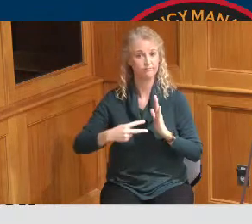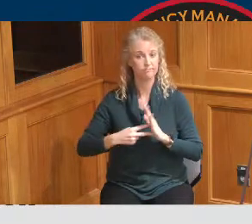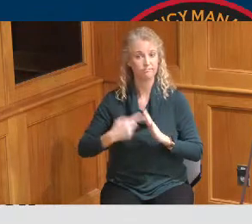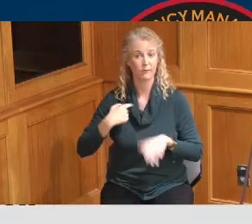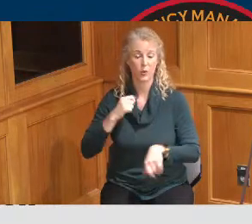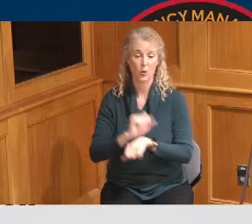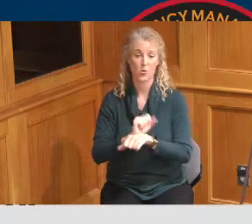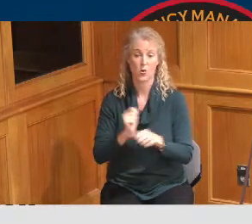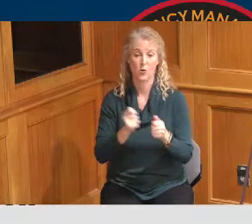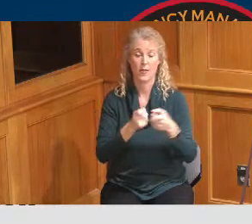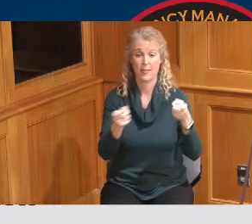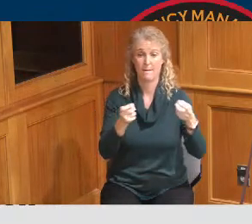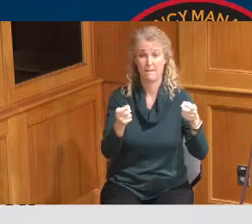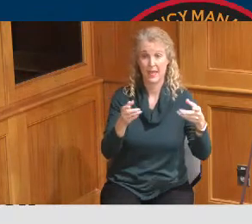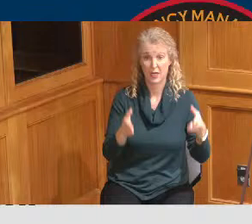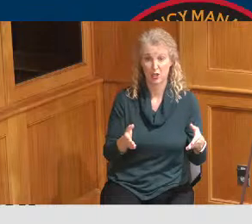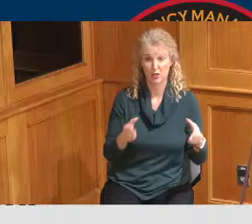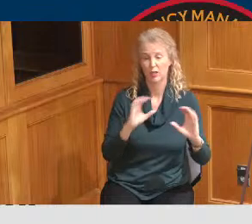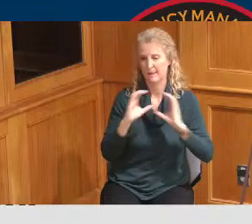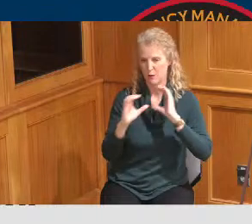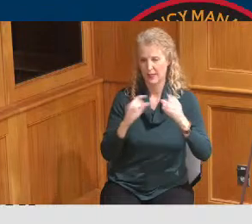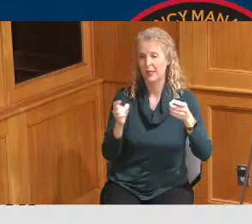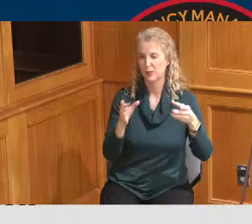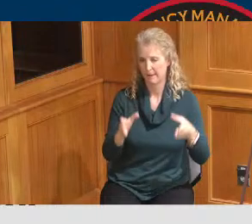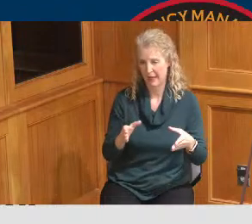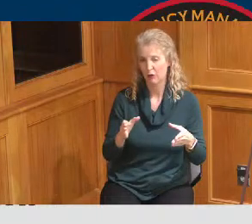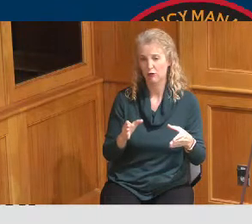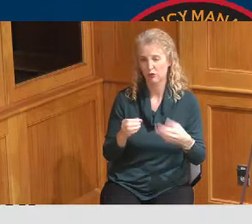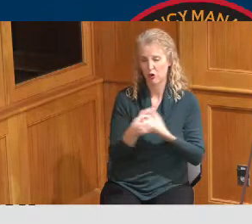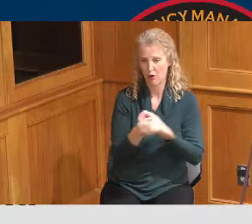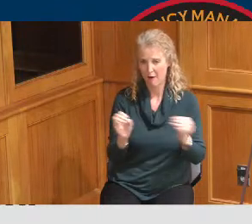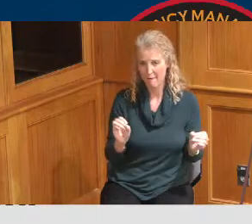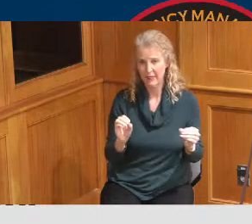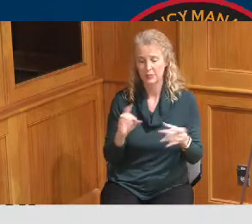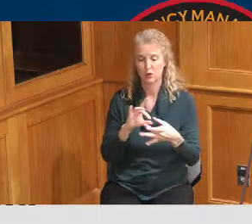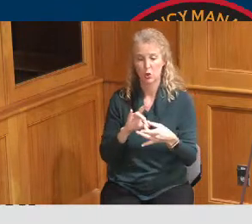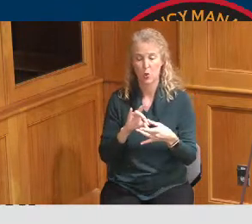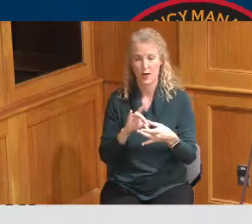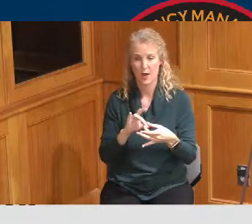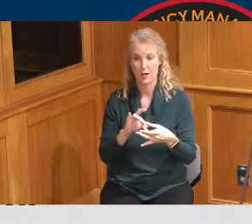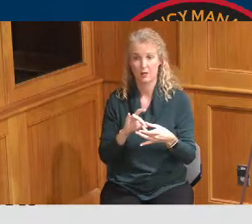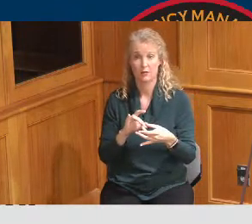office and Bridget dhy to help coordinate that function again Gathering the information you